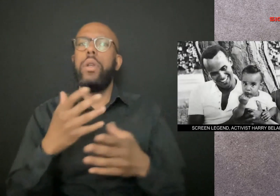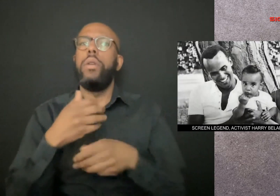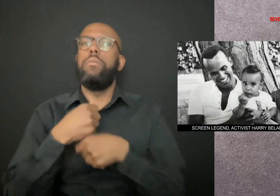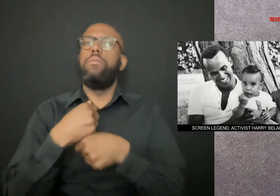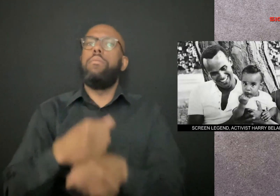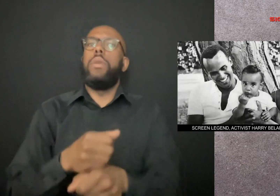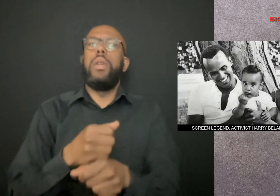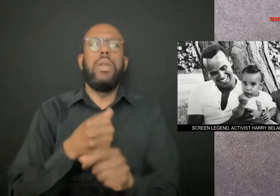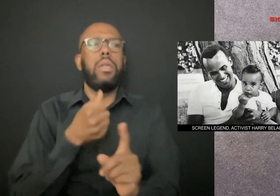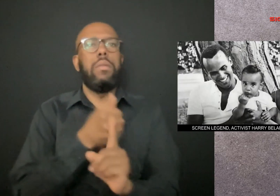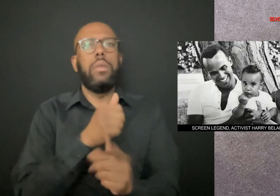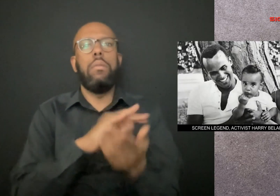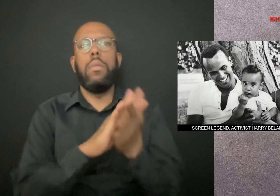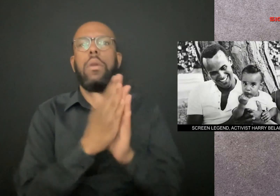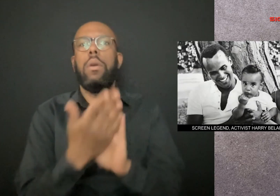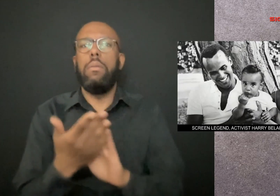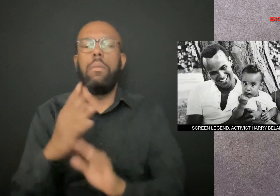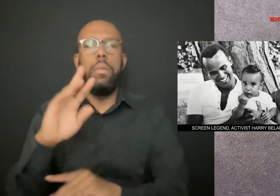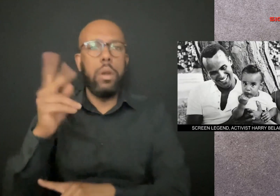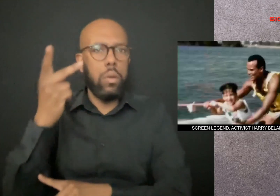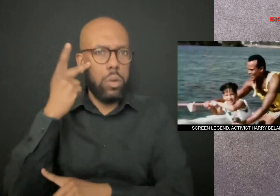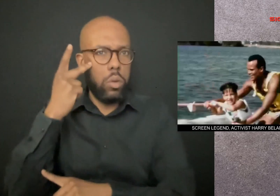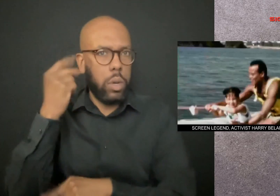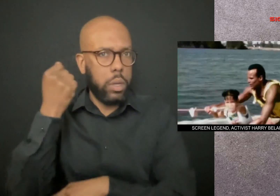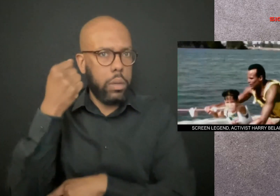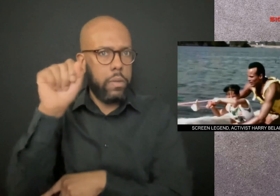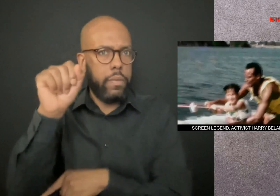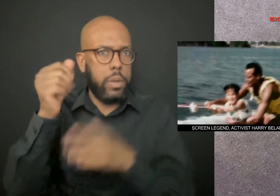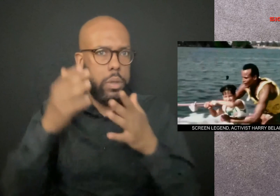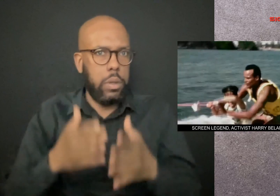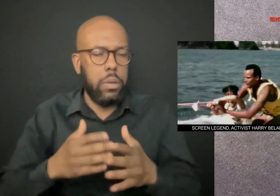Belafonte also made his mark as a political activist